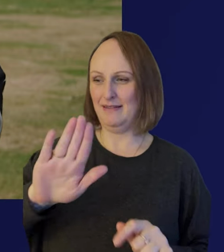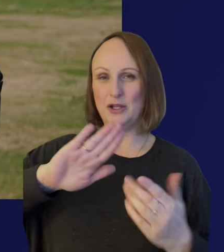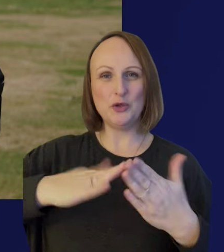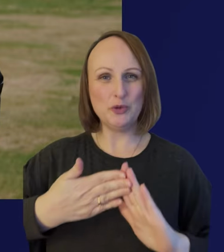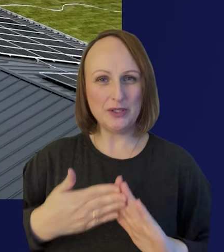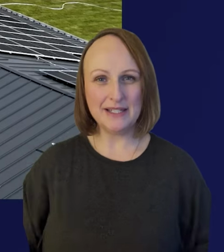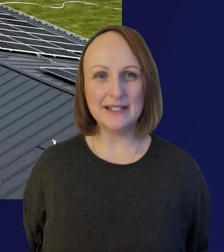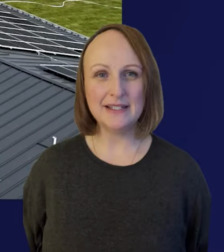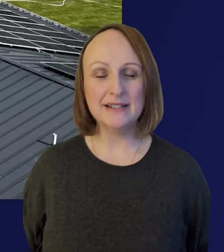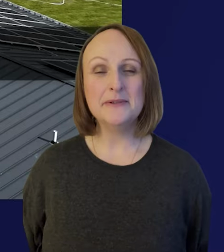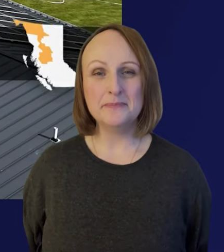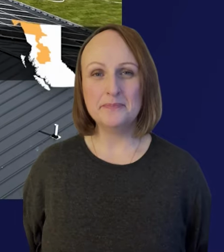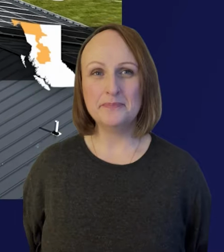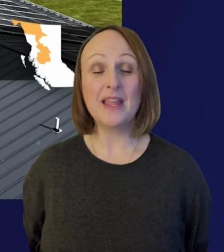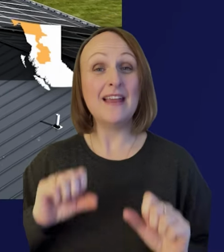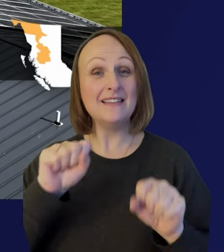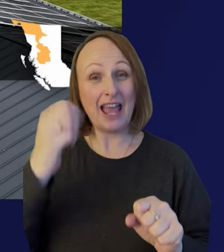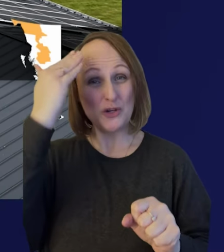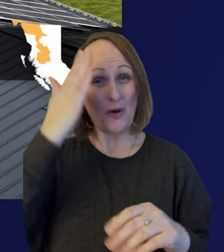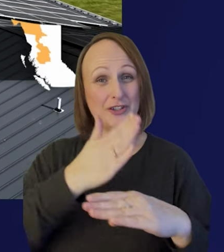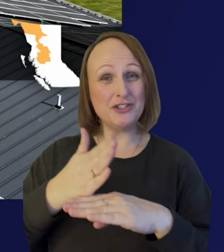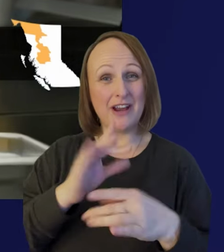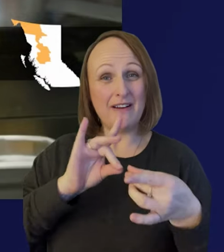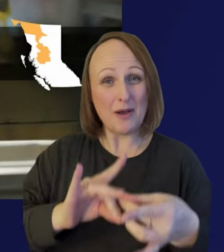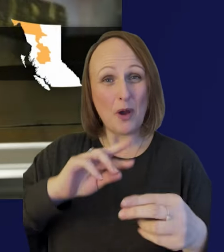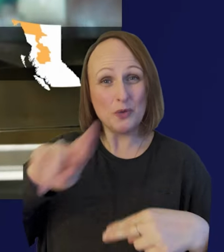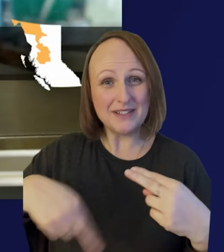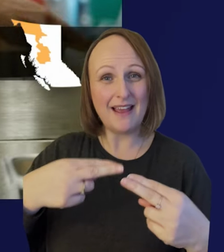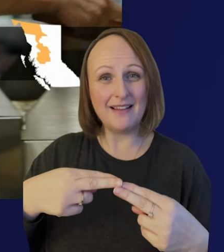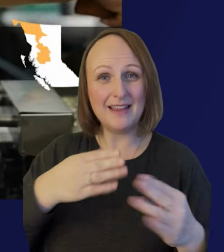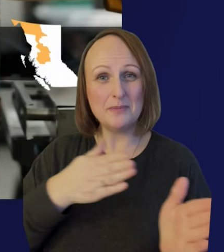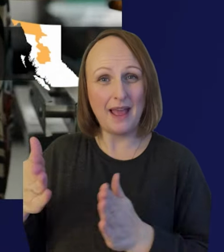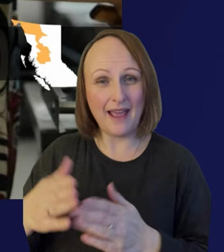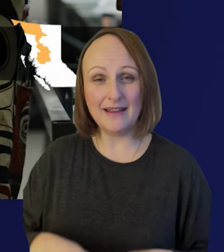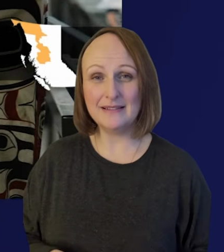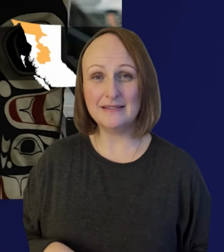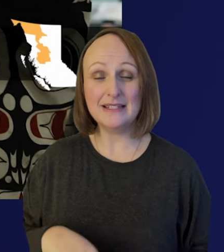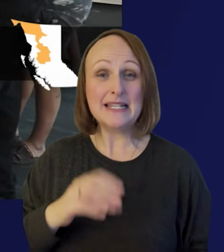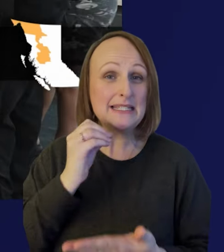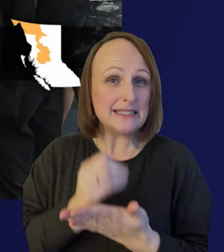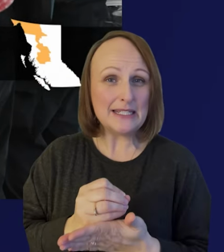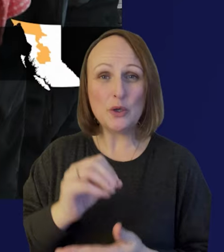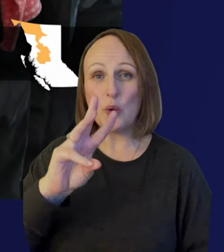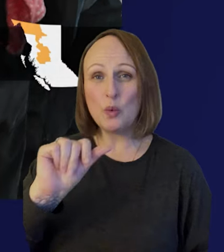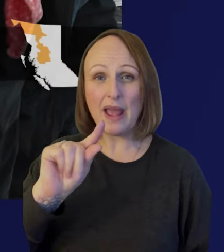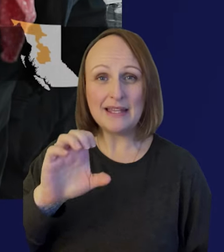and to actually share knowledge about recycling initiatives, about zero waste activities.